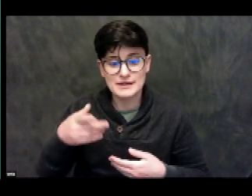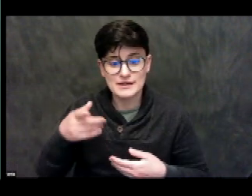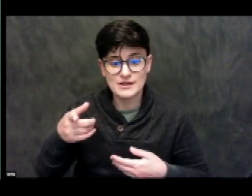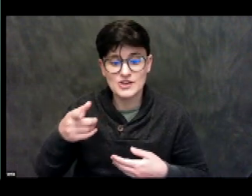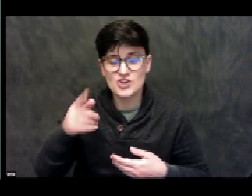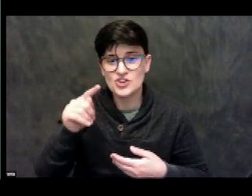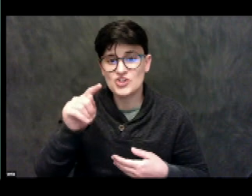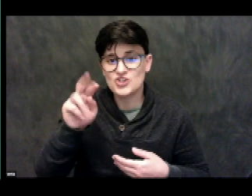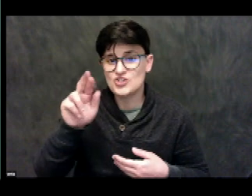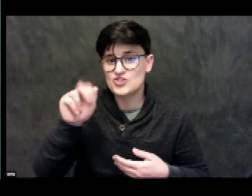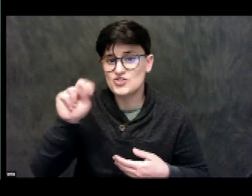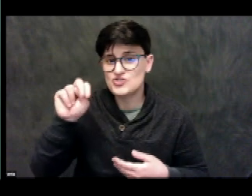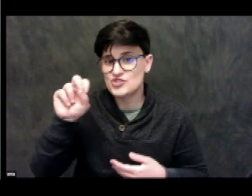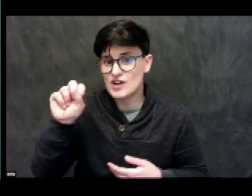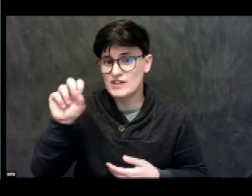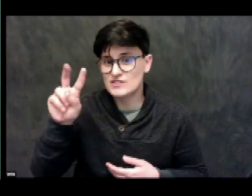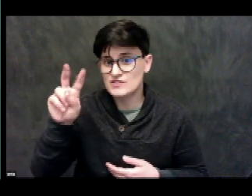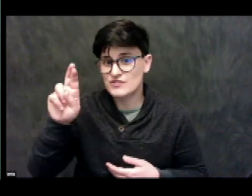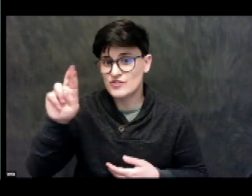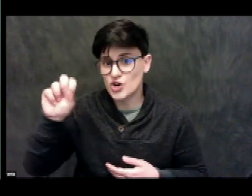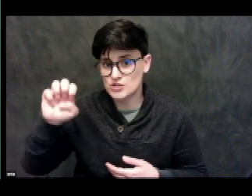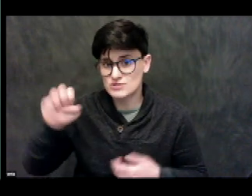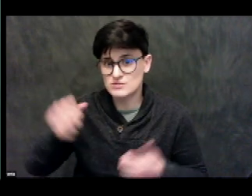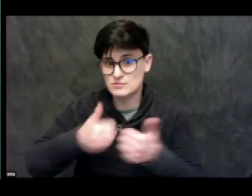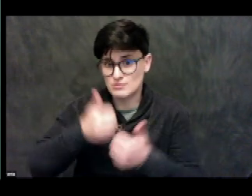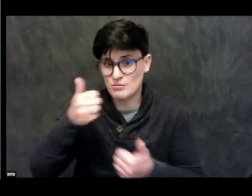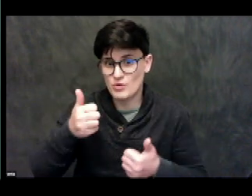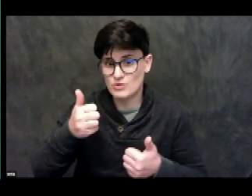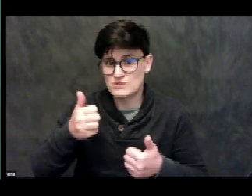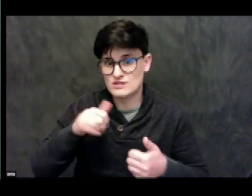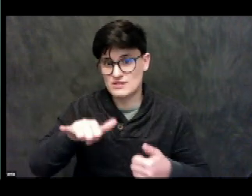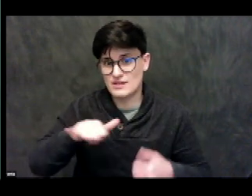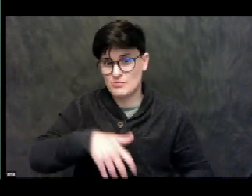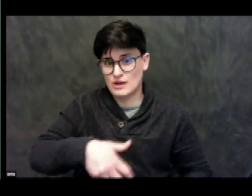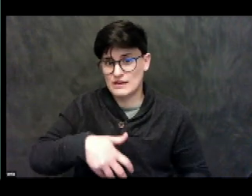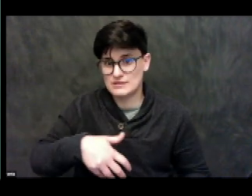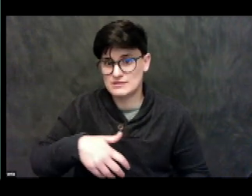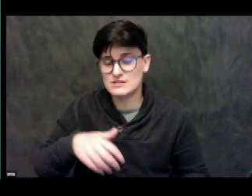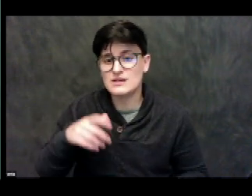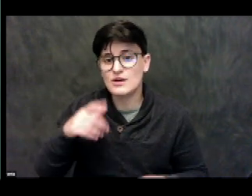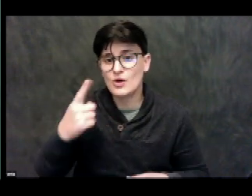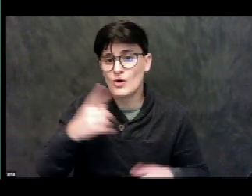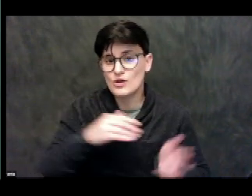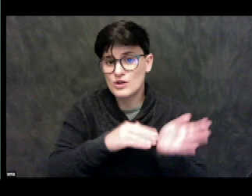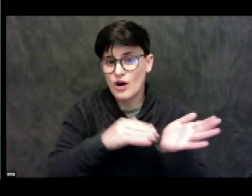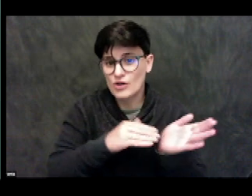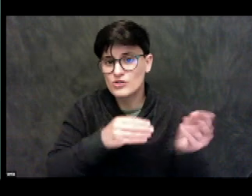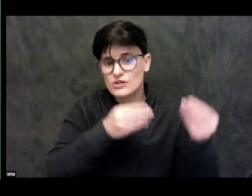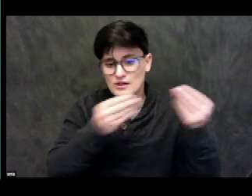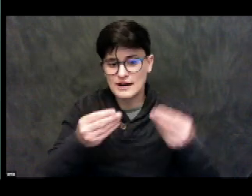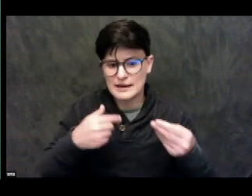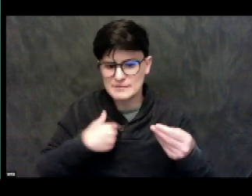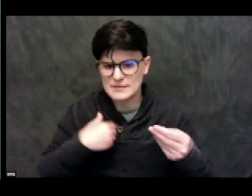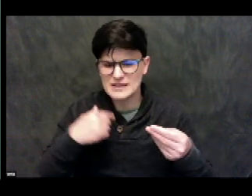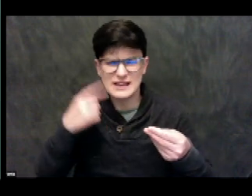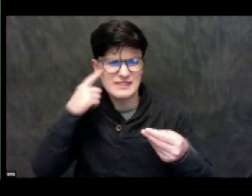And the Dr. offered me a version, I think it's called. And I said, no,